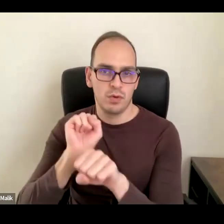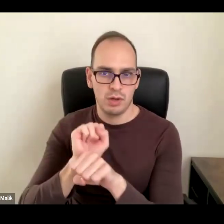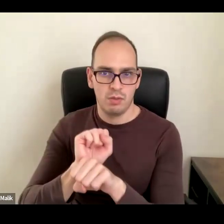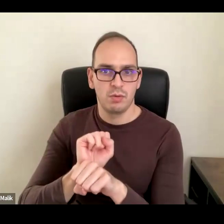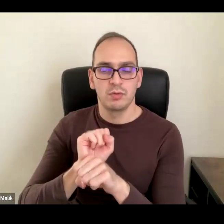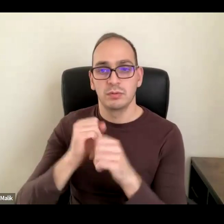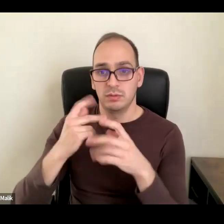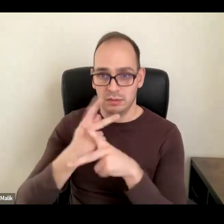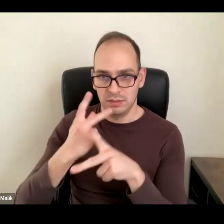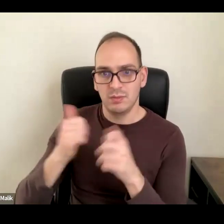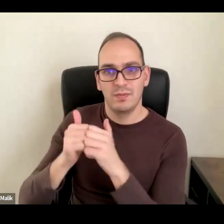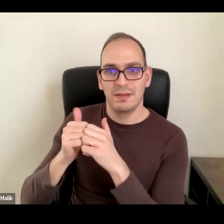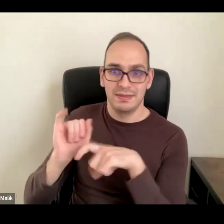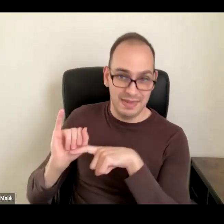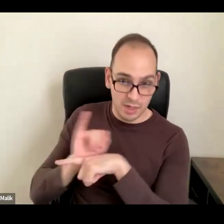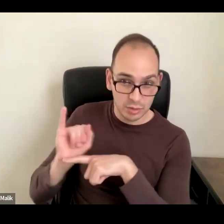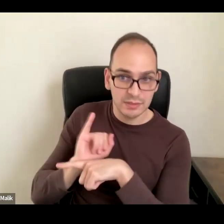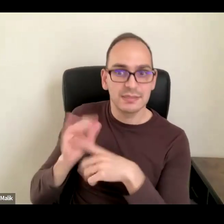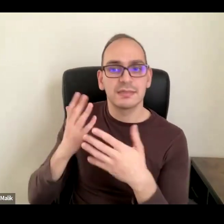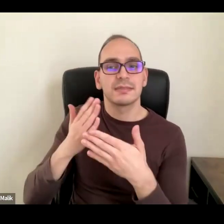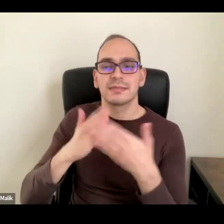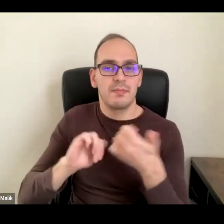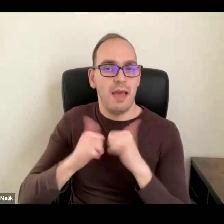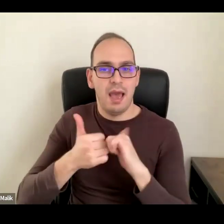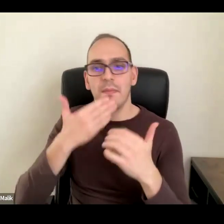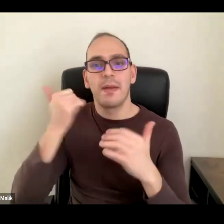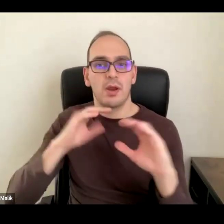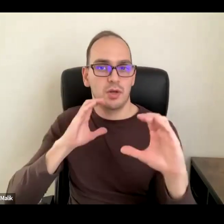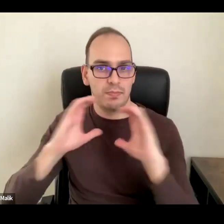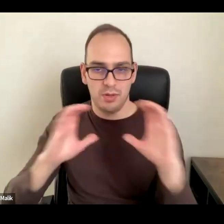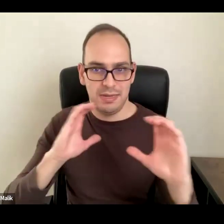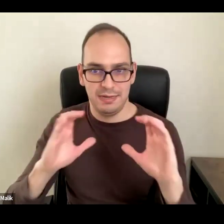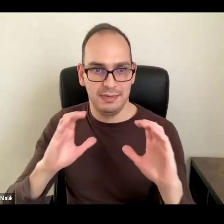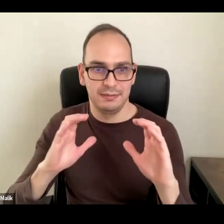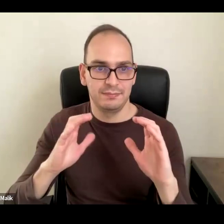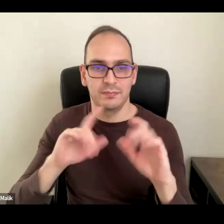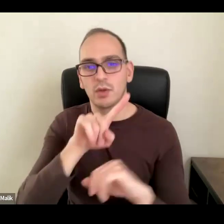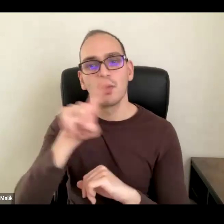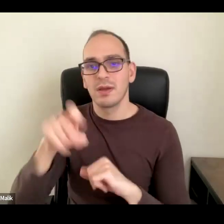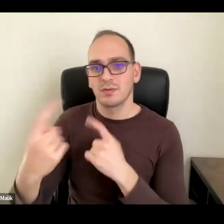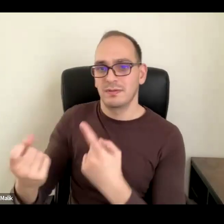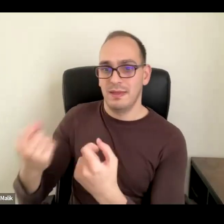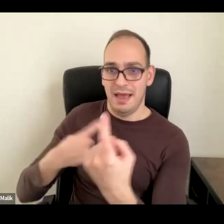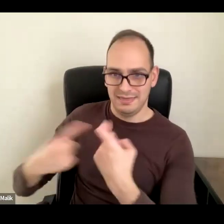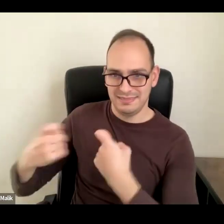of our fellows some way of of better communicating our the questions we've been asked and the answers